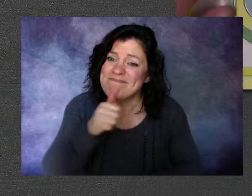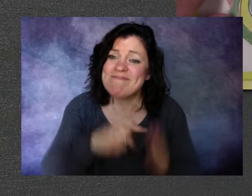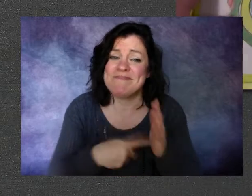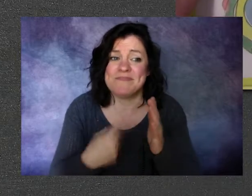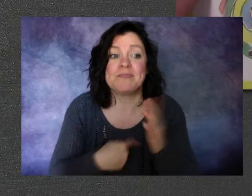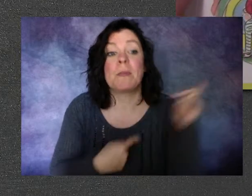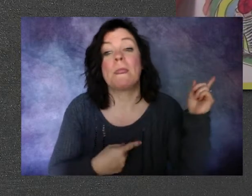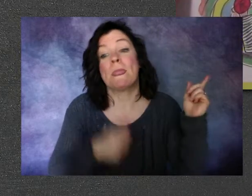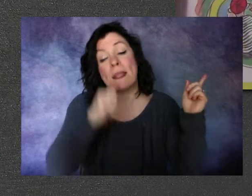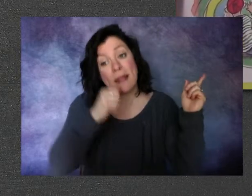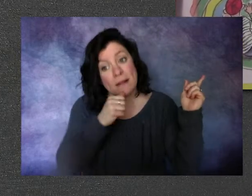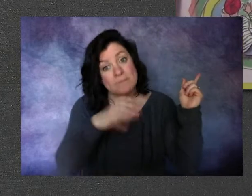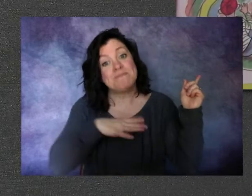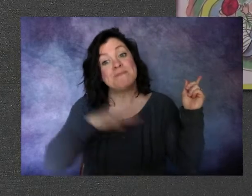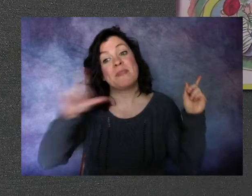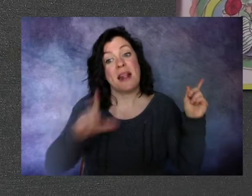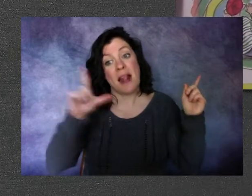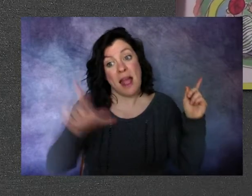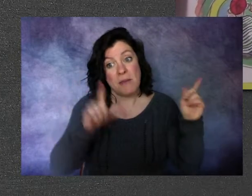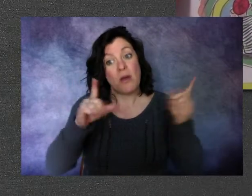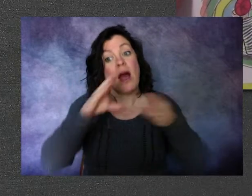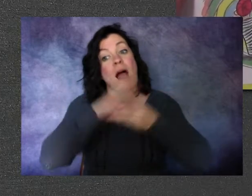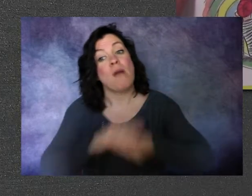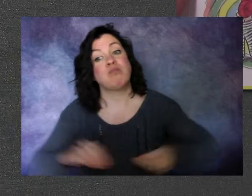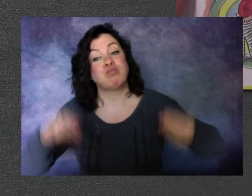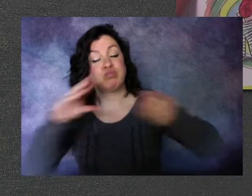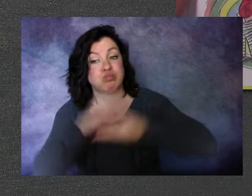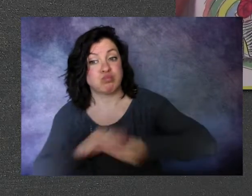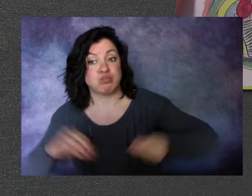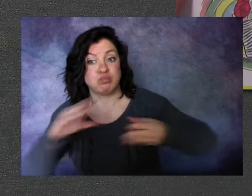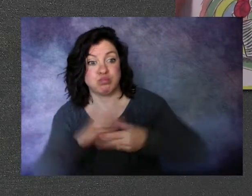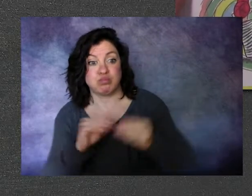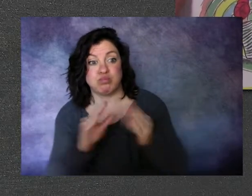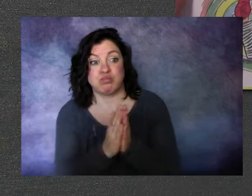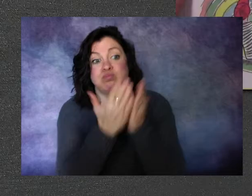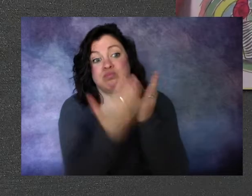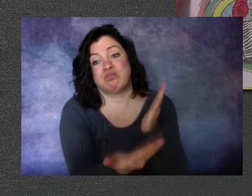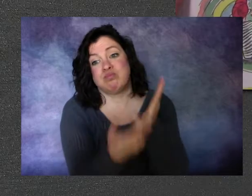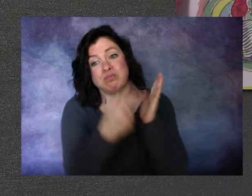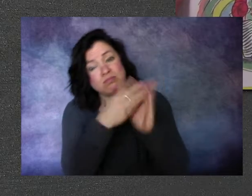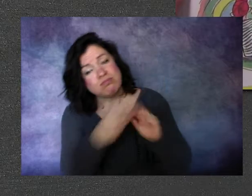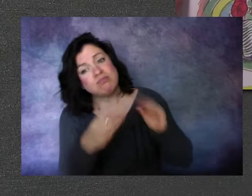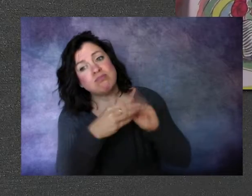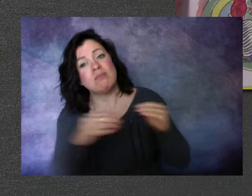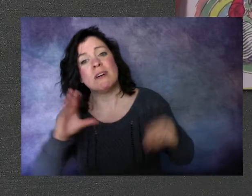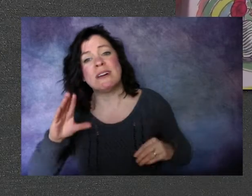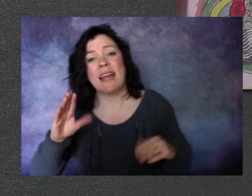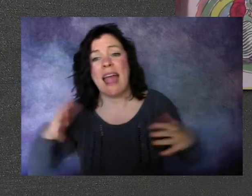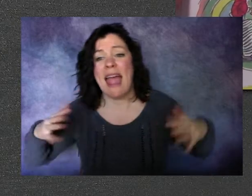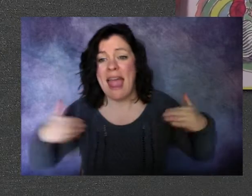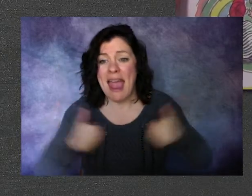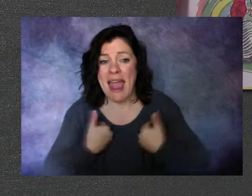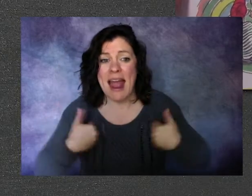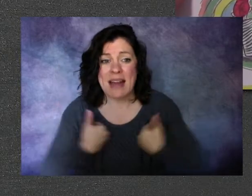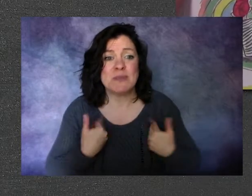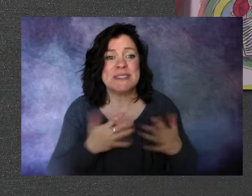When the librarian started a story about jungle animals, George could not wait any longer! He had to see the dinosaur book!